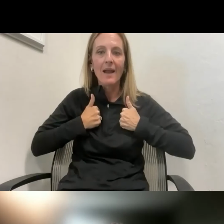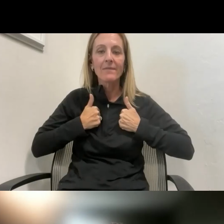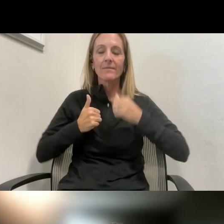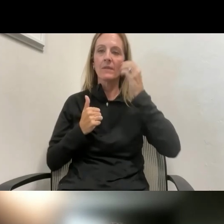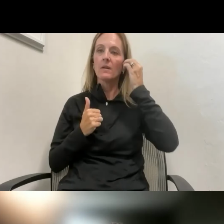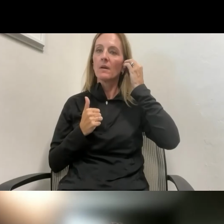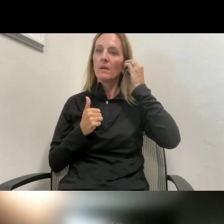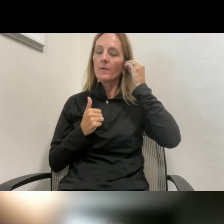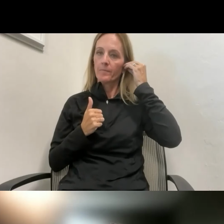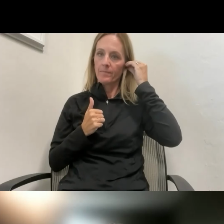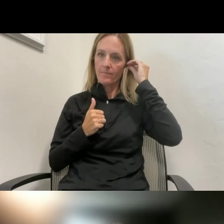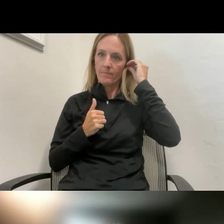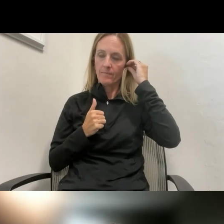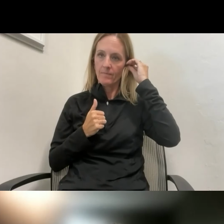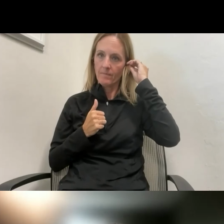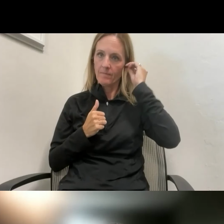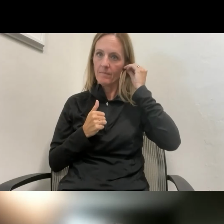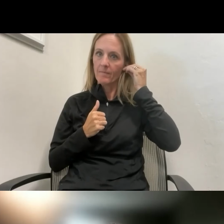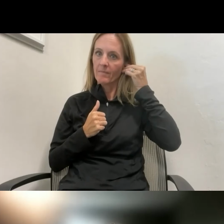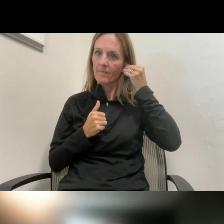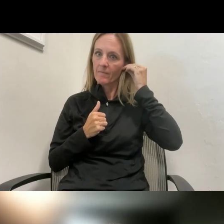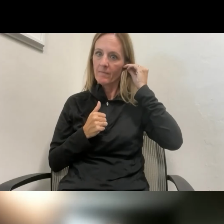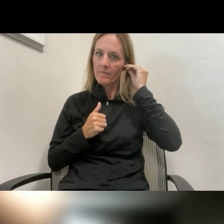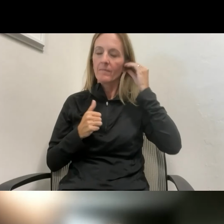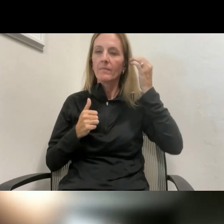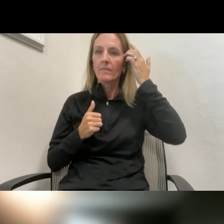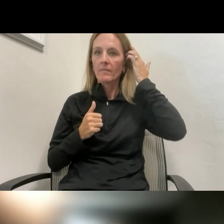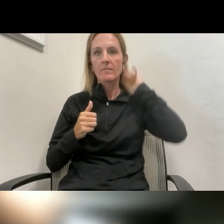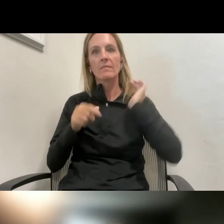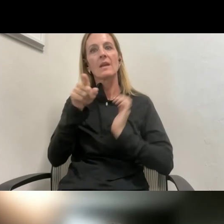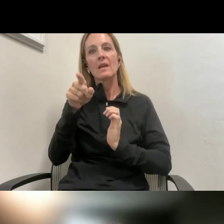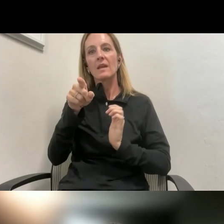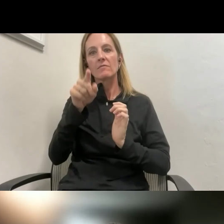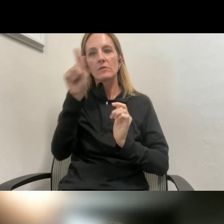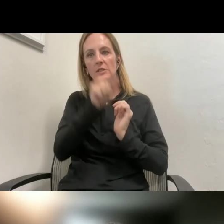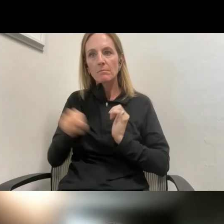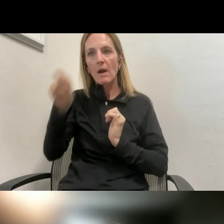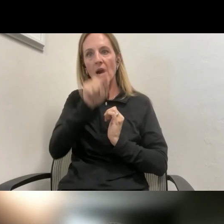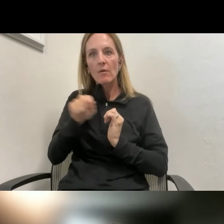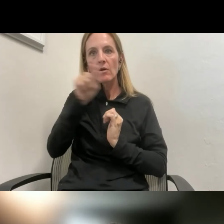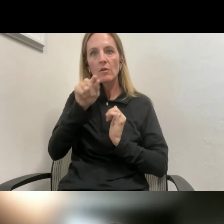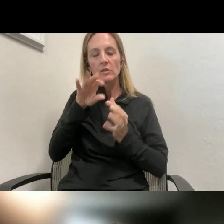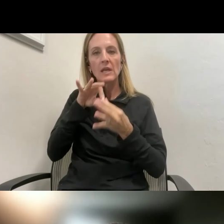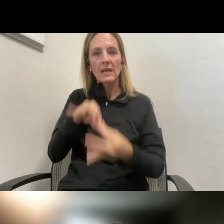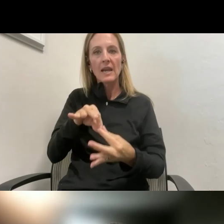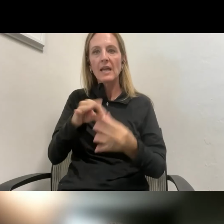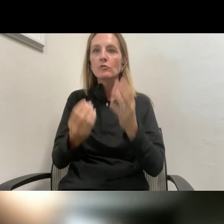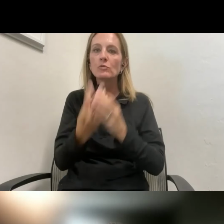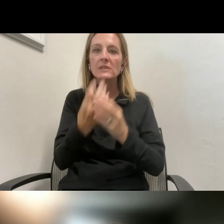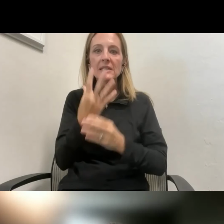There's the spiral… connects us to seasonality. Connects us to the seasons, to the life cycles.